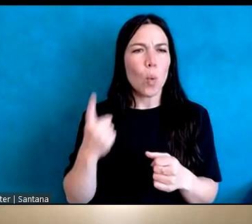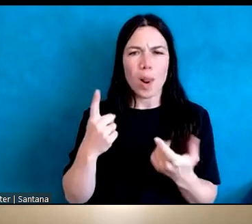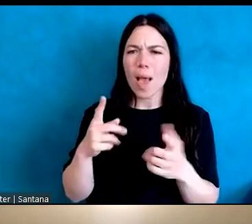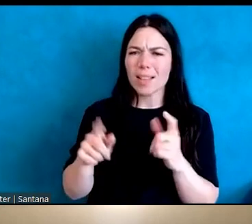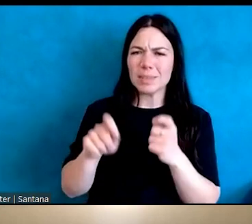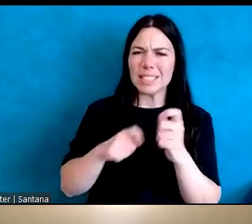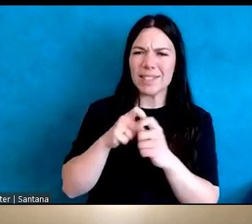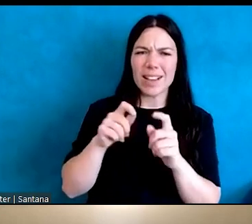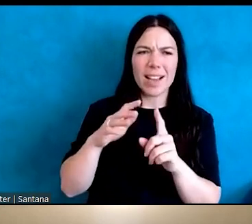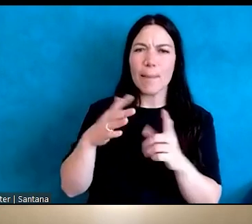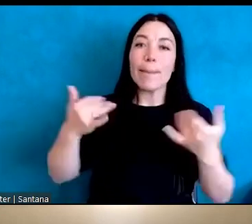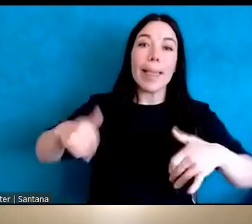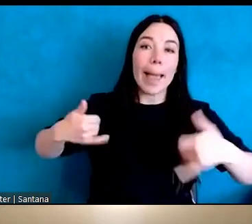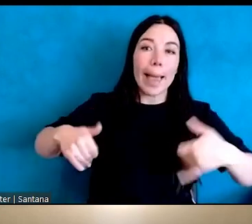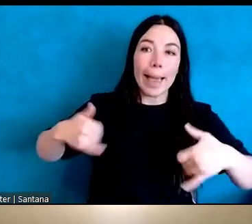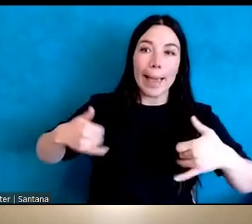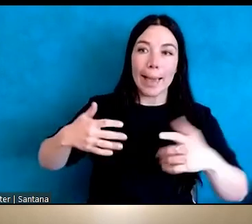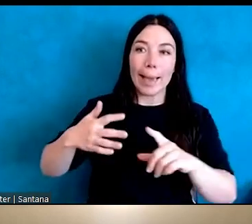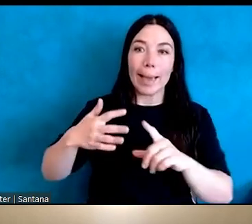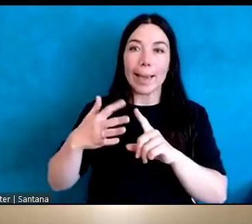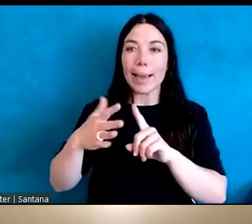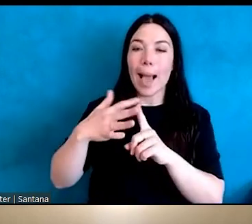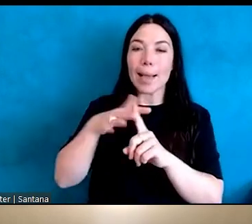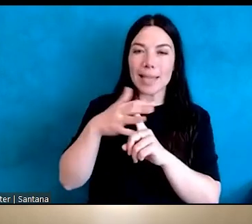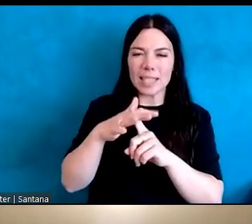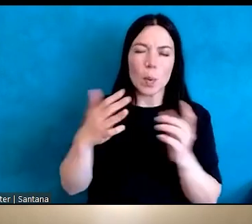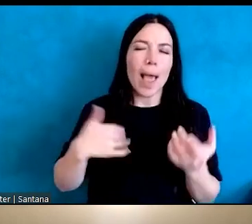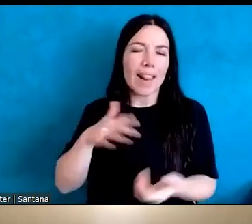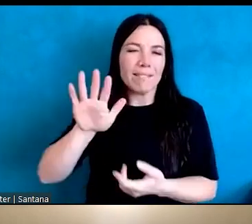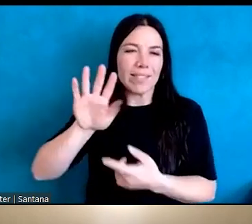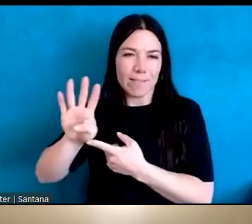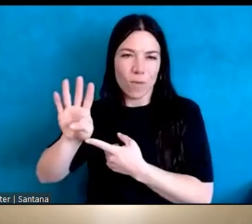mother and the child are pretending to use telephones to talk to each other.